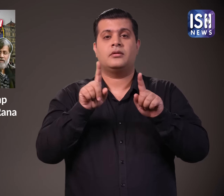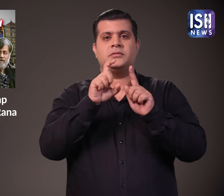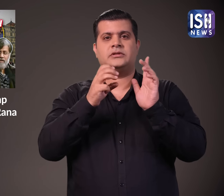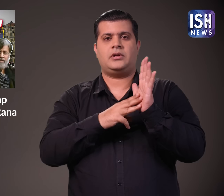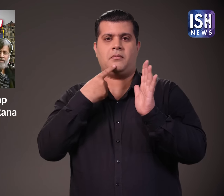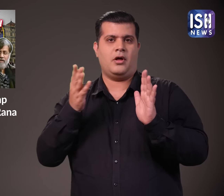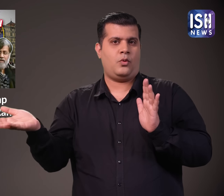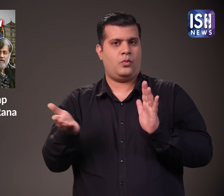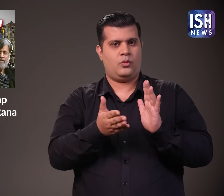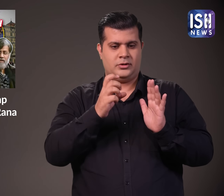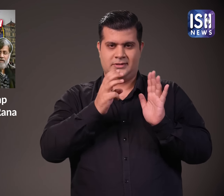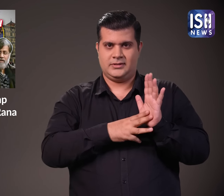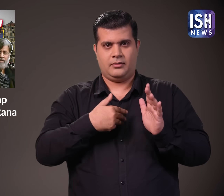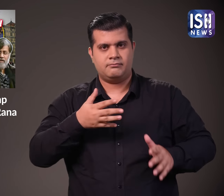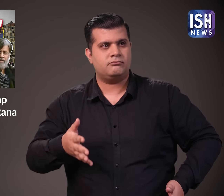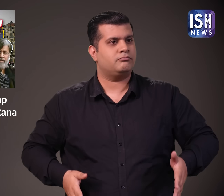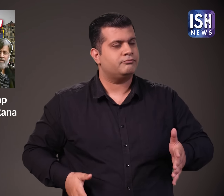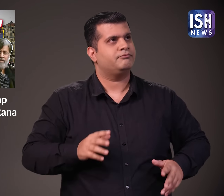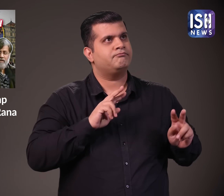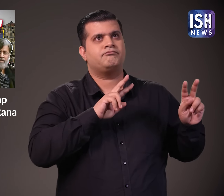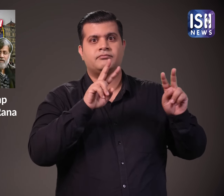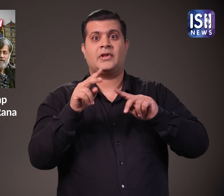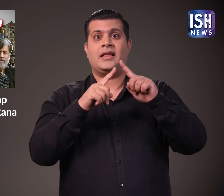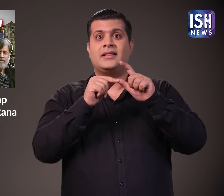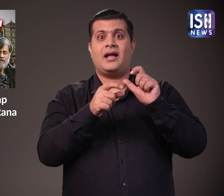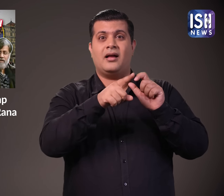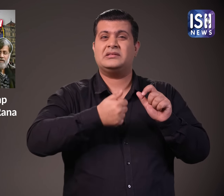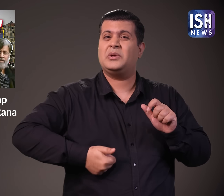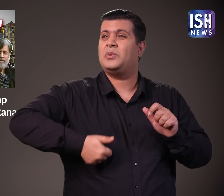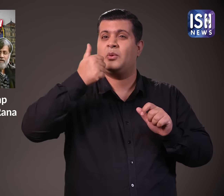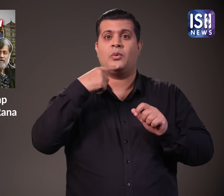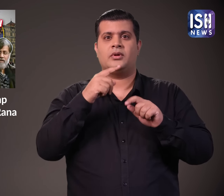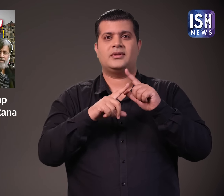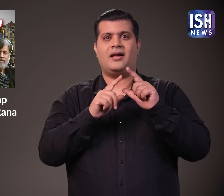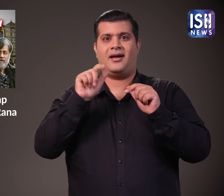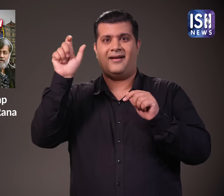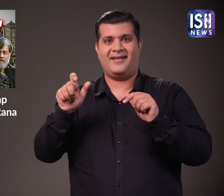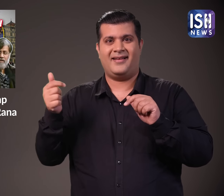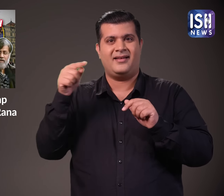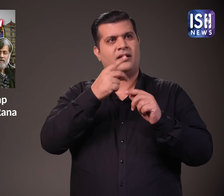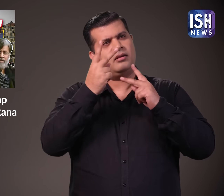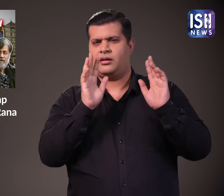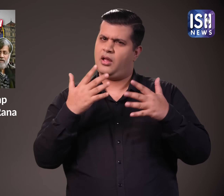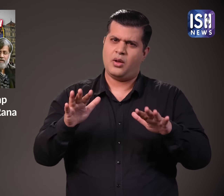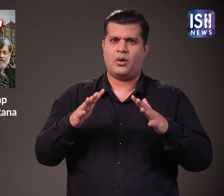At that time, the CM was allowed to visit the attack sites, along with Taj Hotel's owner Ratan Tata.